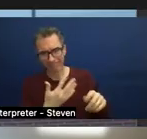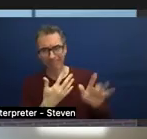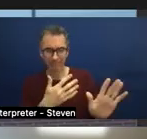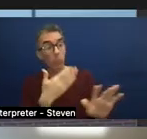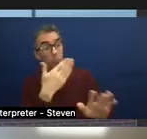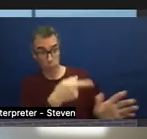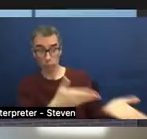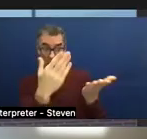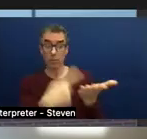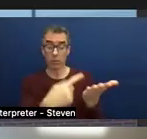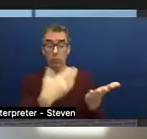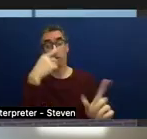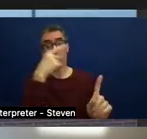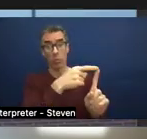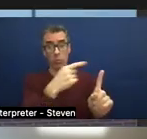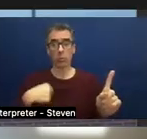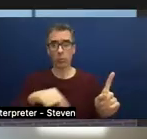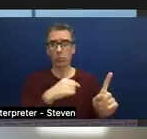and certainly one that we're working with Denver staff on.